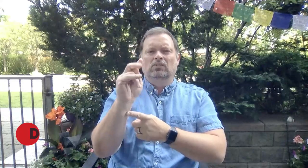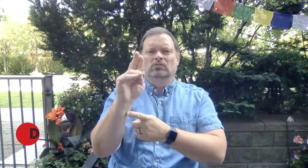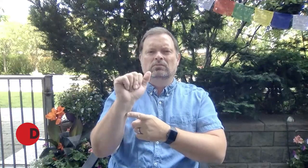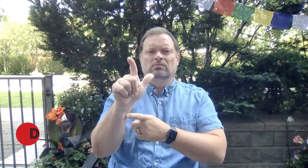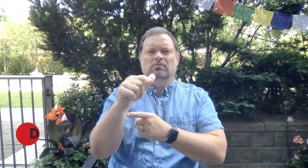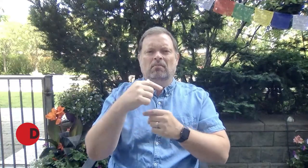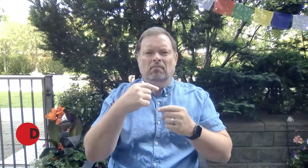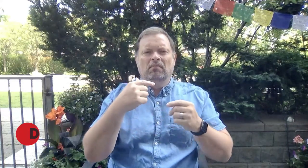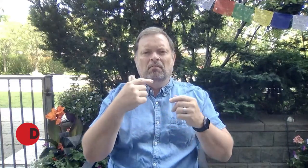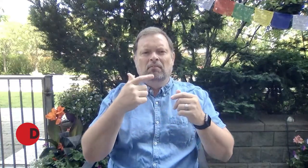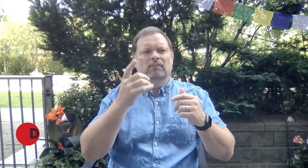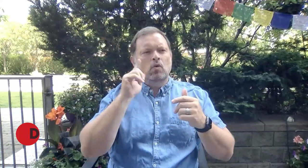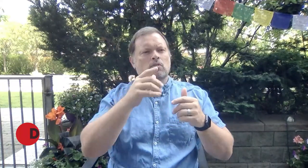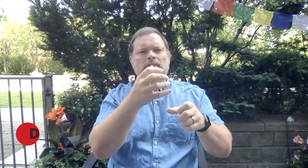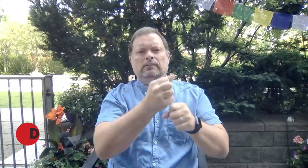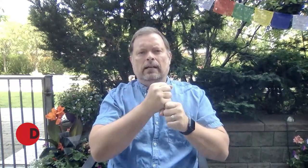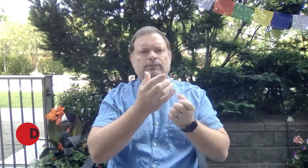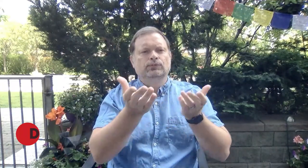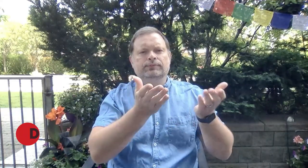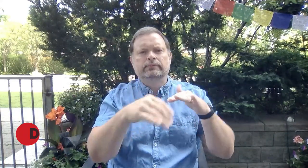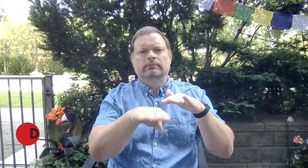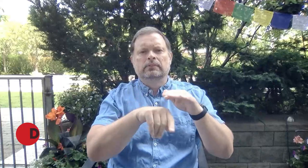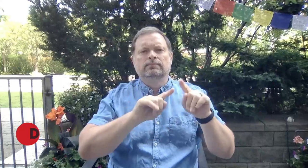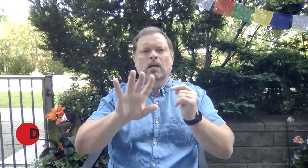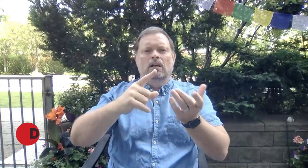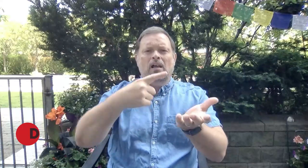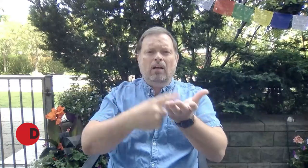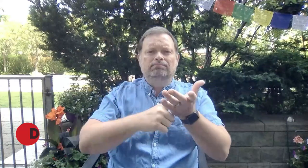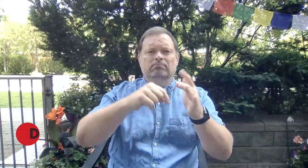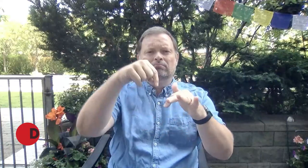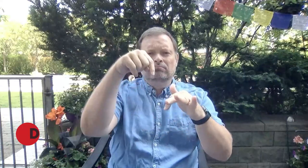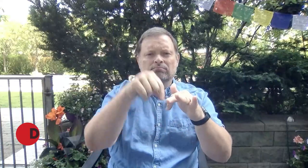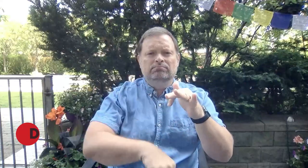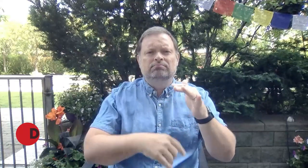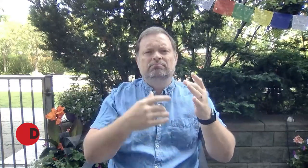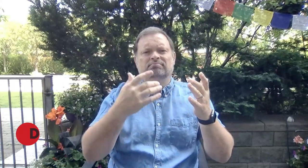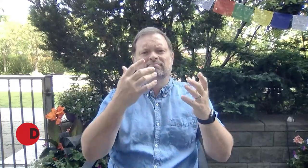I could get services, but for debates and in-depth conversations,